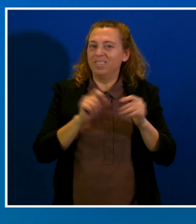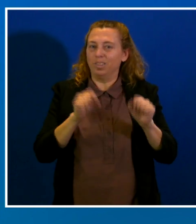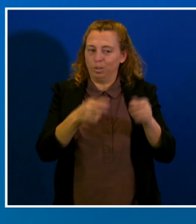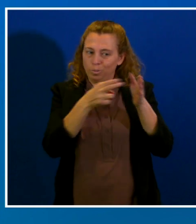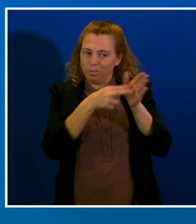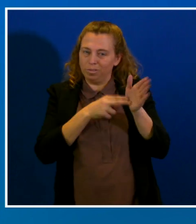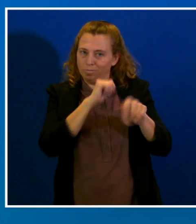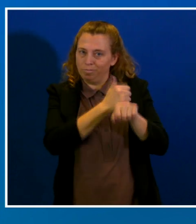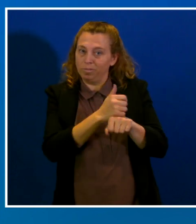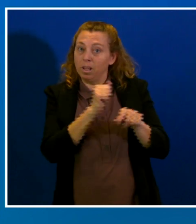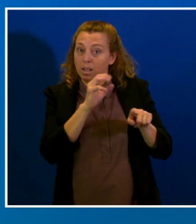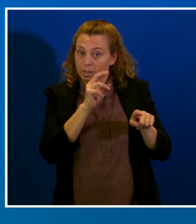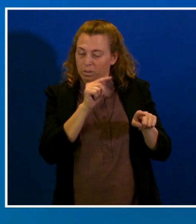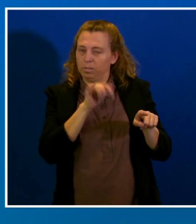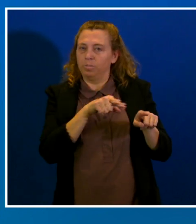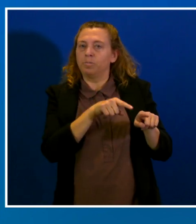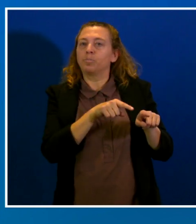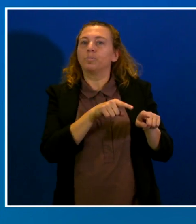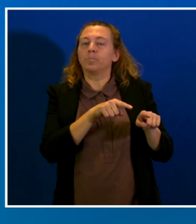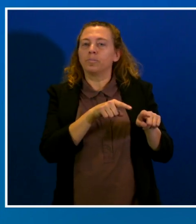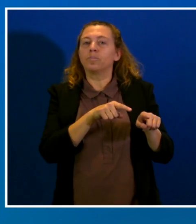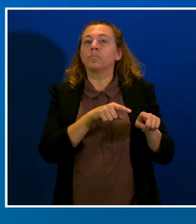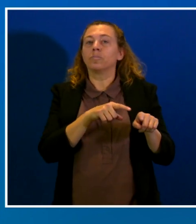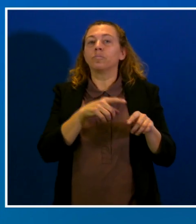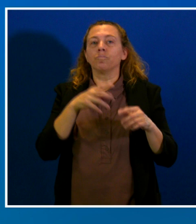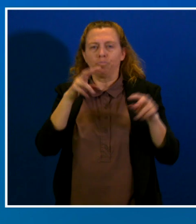So learn more and register at the link on the screen.